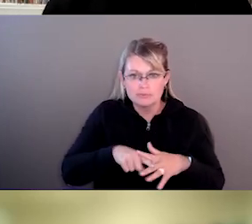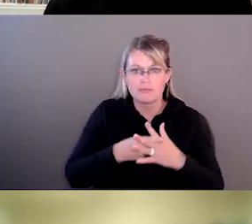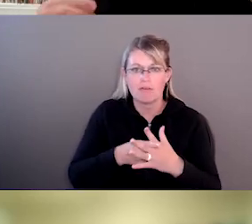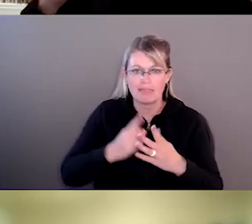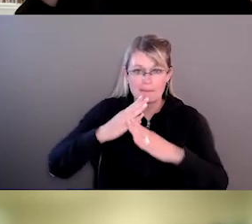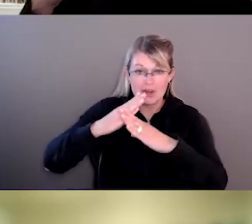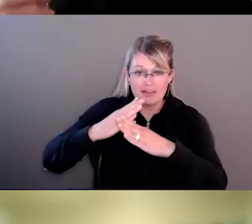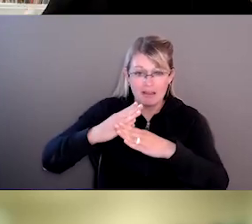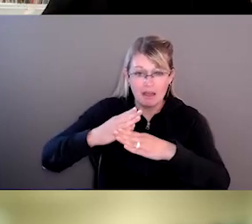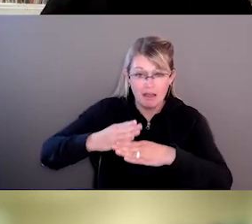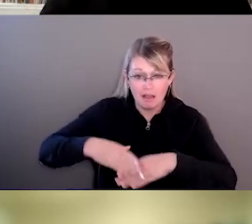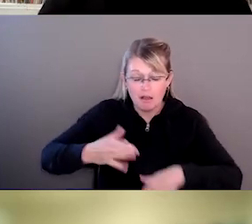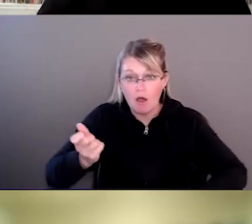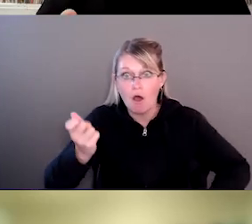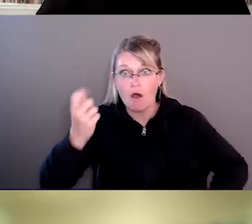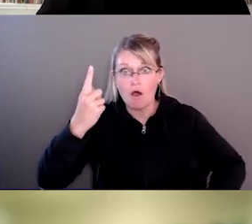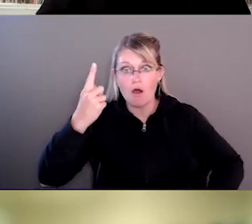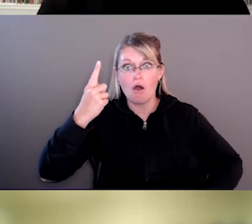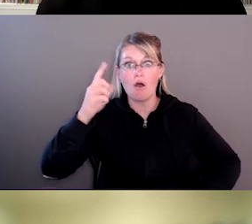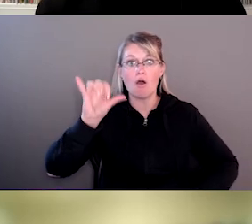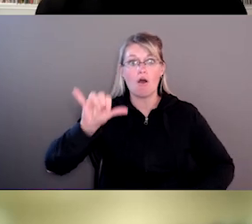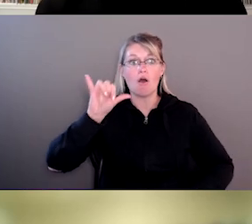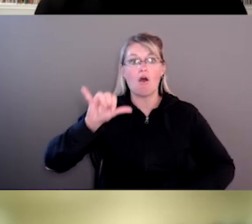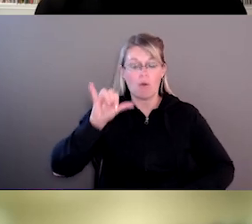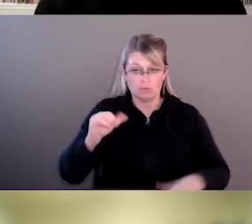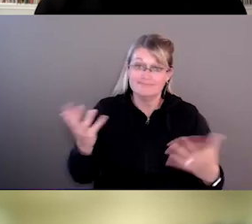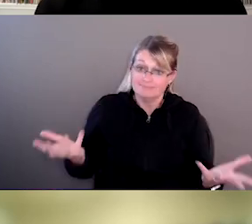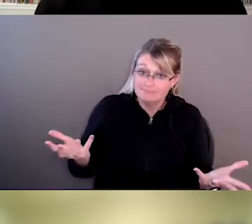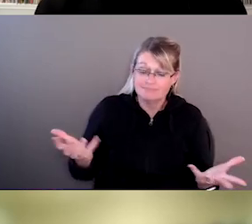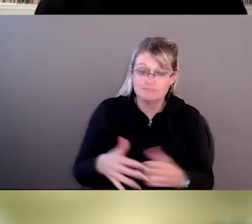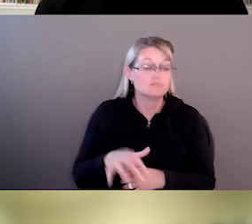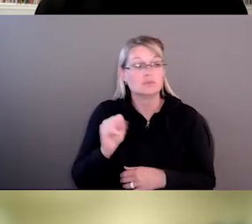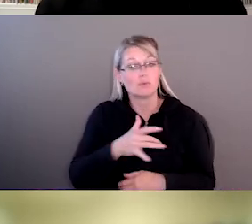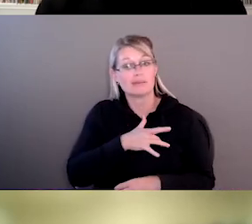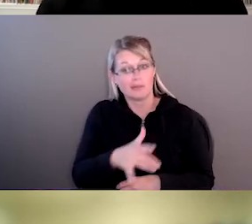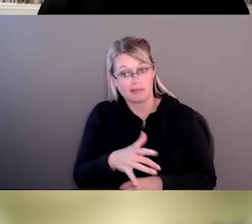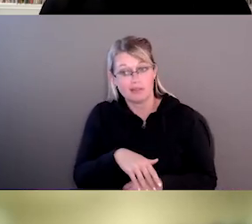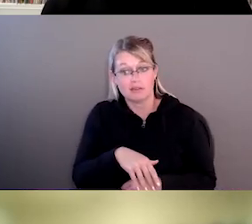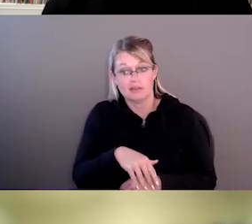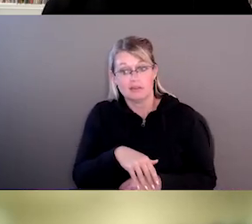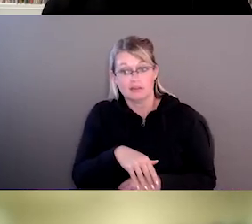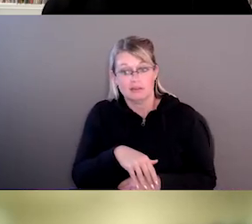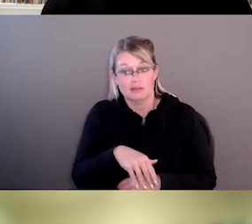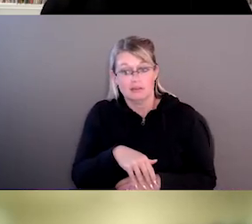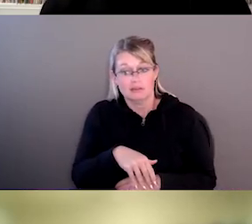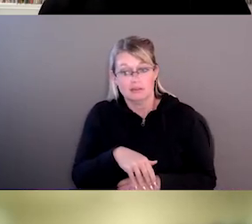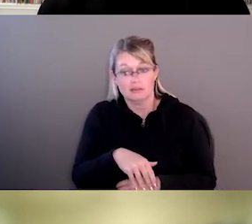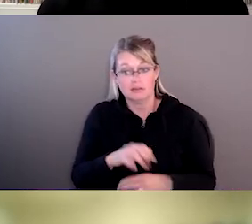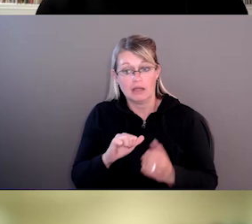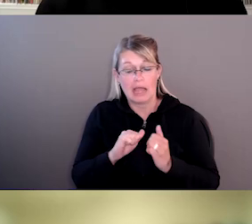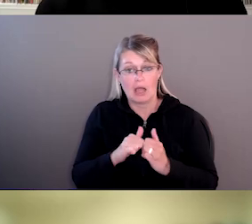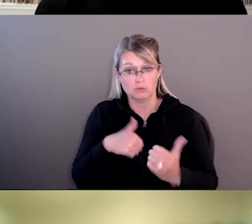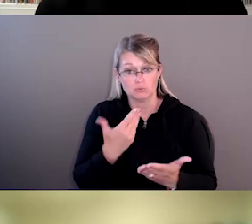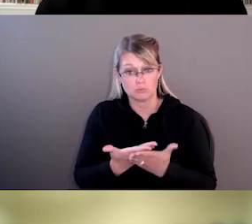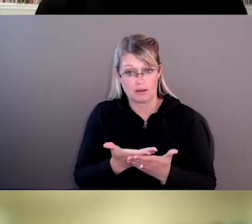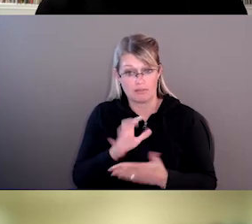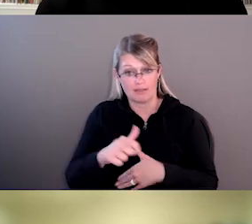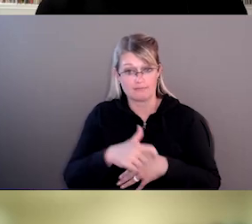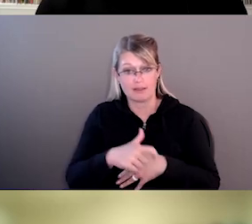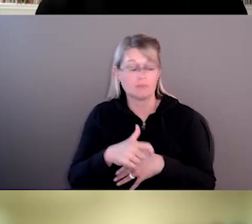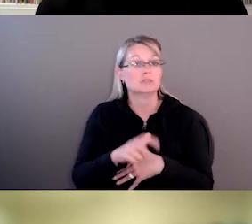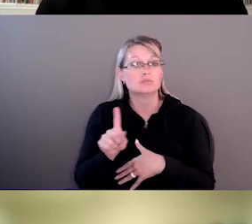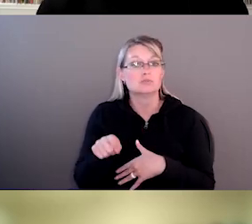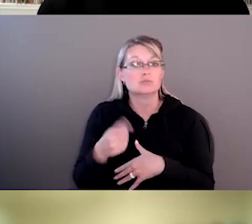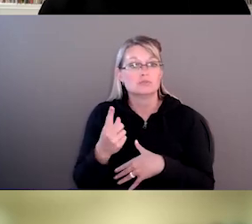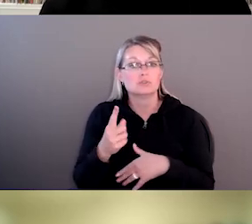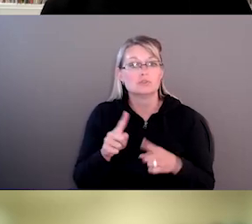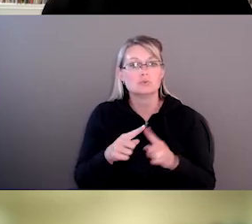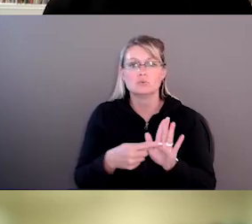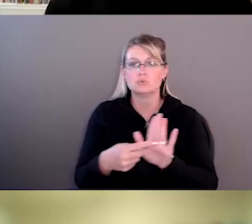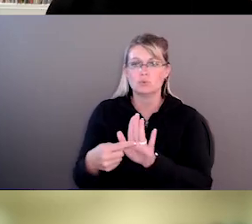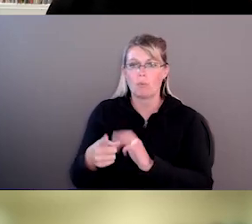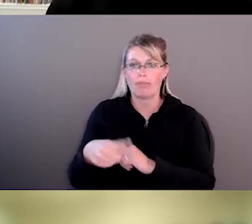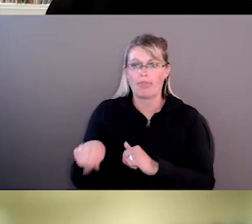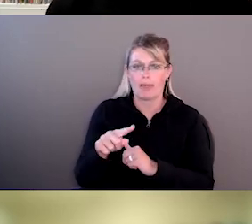that moment of understanding that those aha. And typically, the way to get there is to show them,